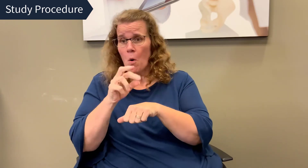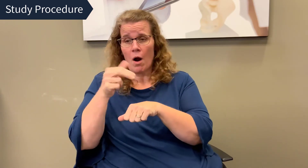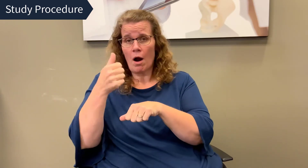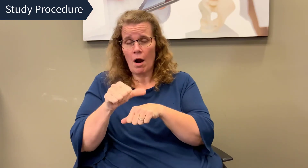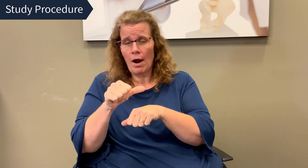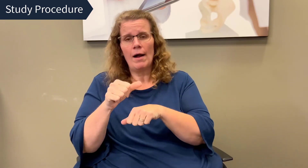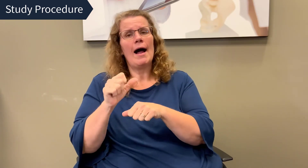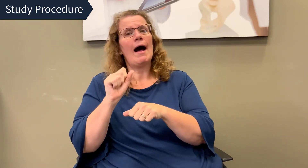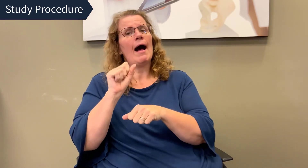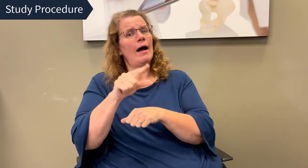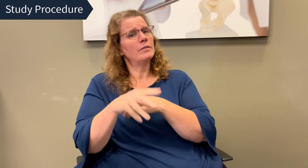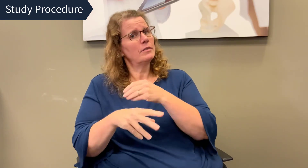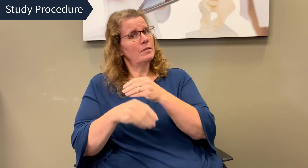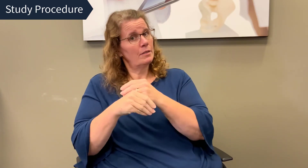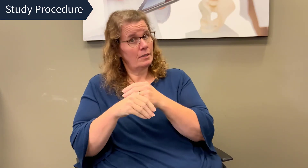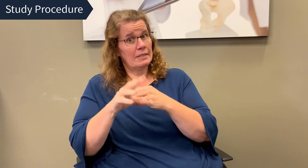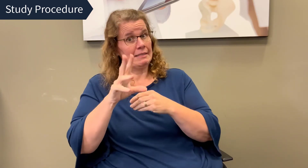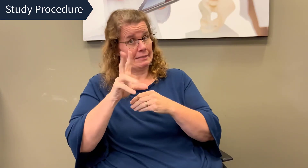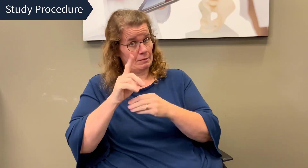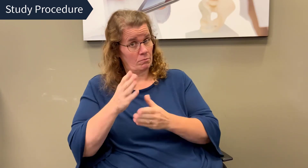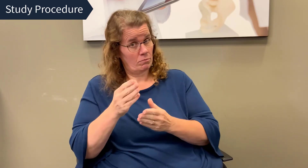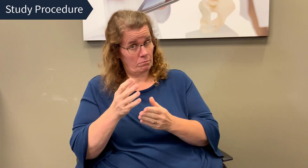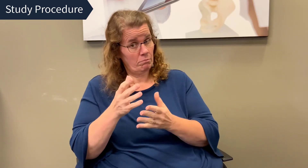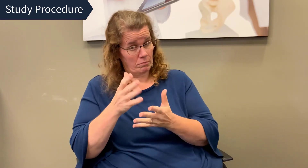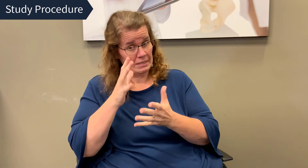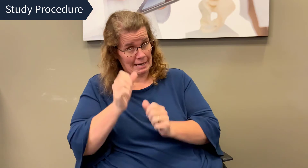of their request for an appointment, they were done at that point and their